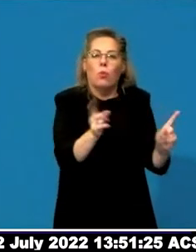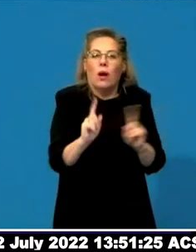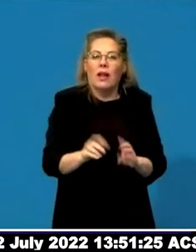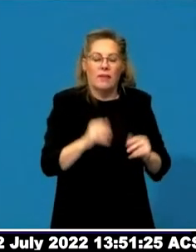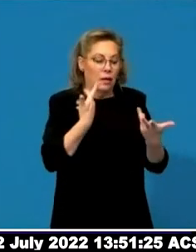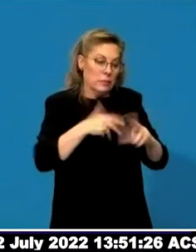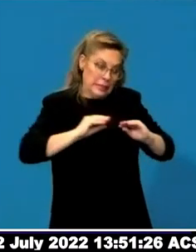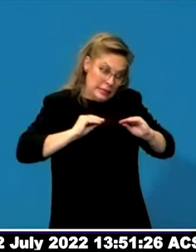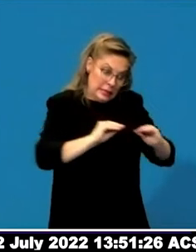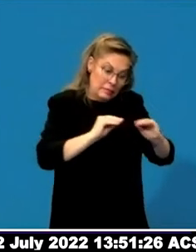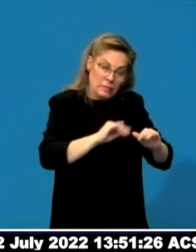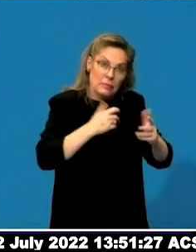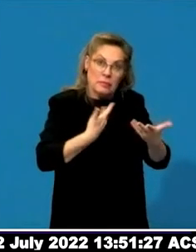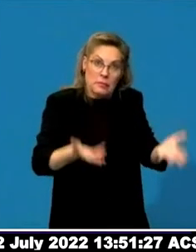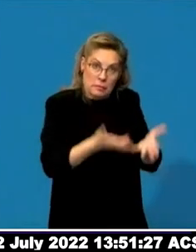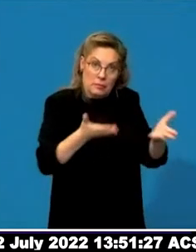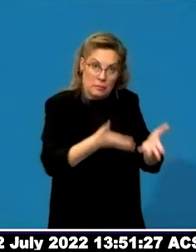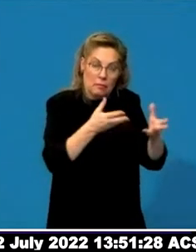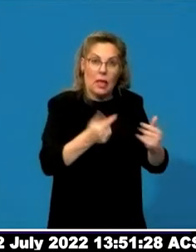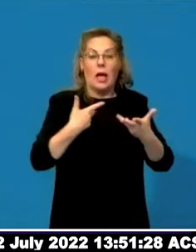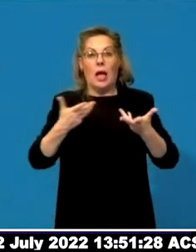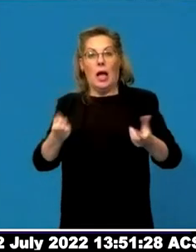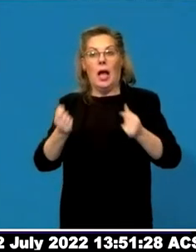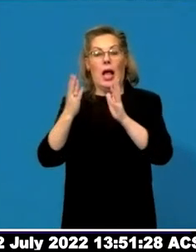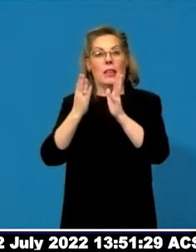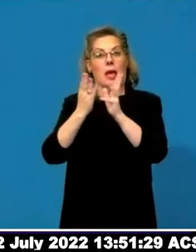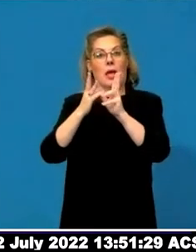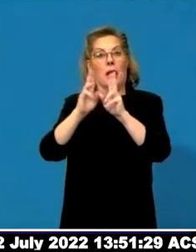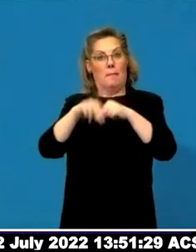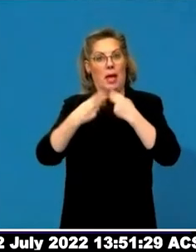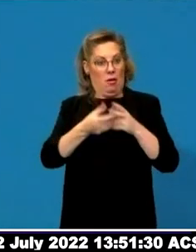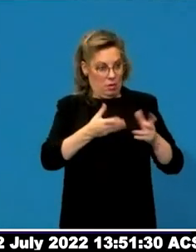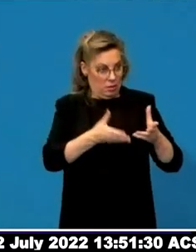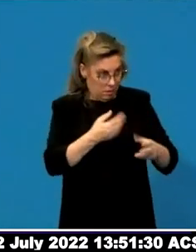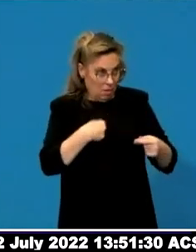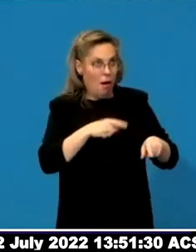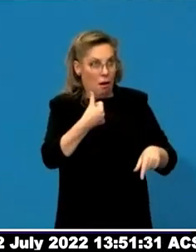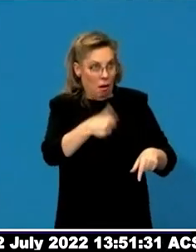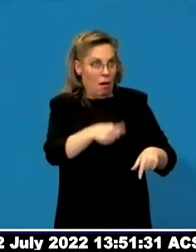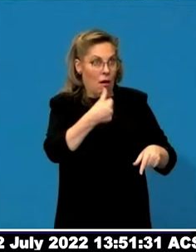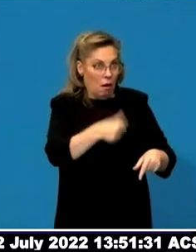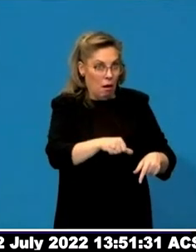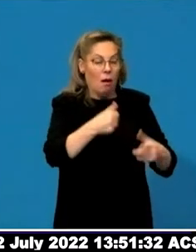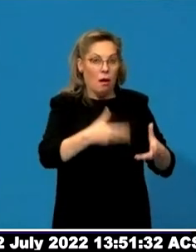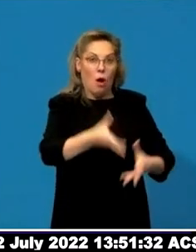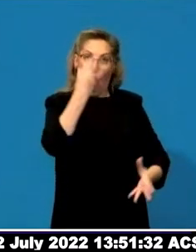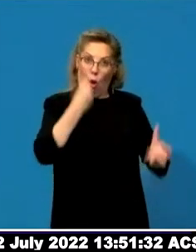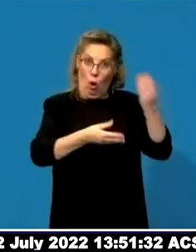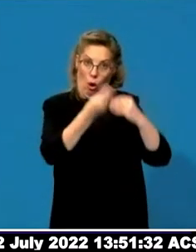to build their own capacity in that environment, and they identified that they would much prefer to come into town